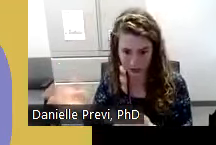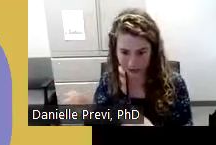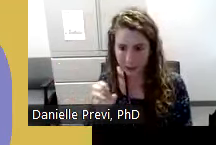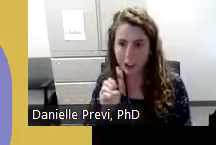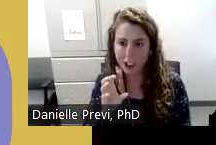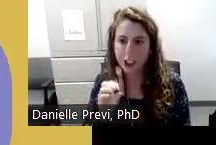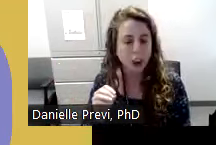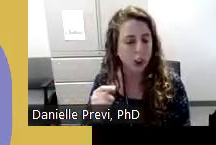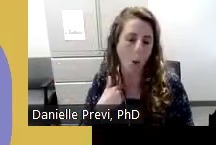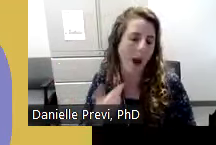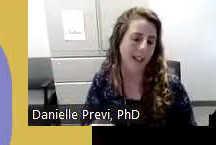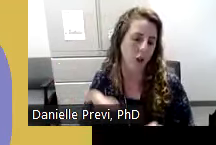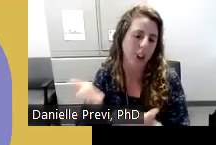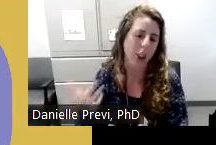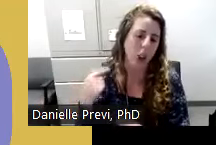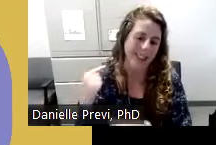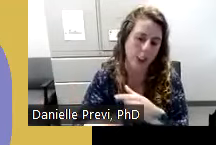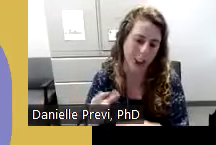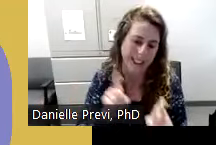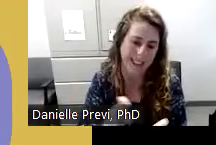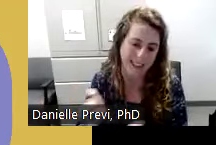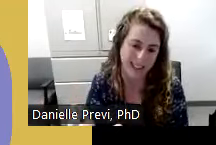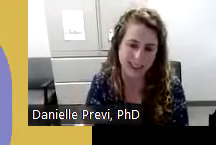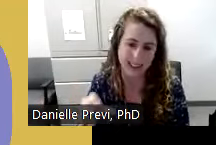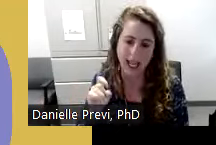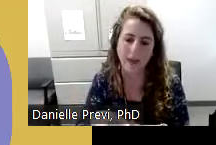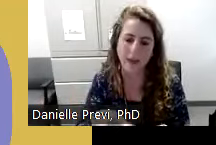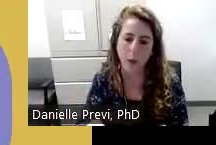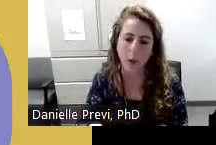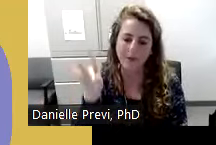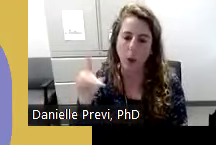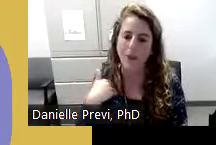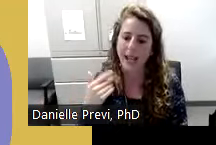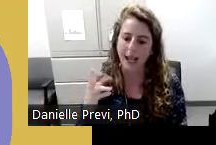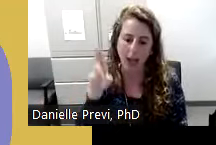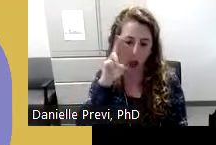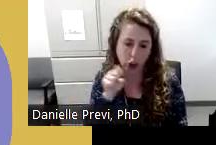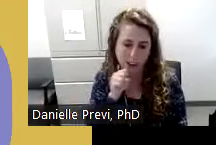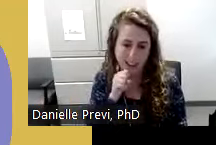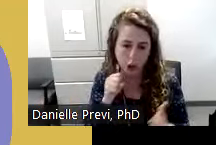history of visual issues for either one of them, so I did refer them and suggested genetic testing